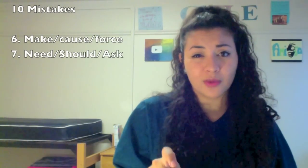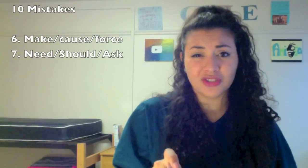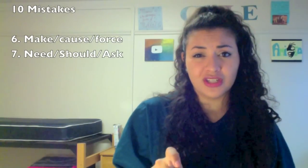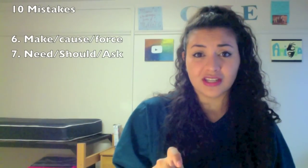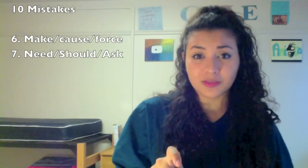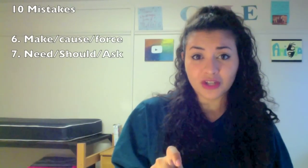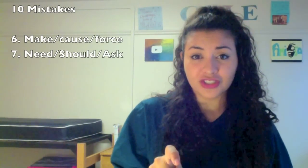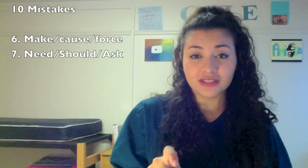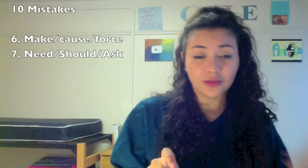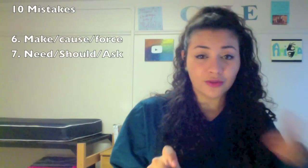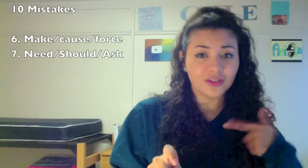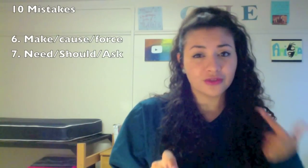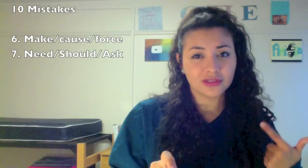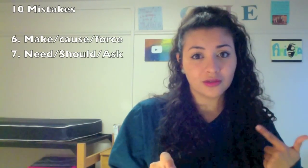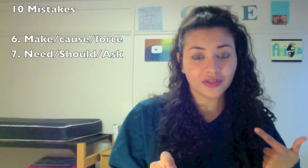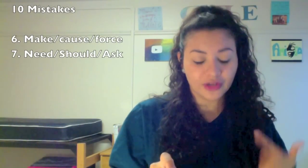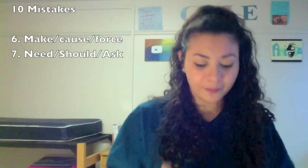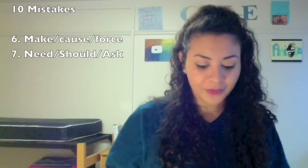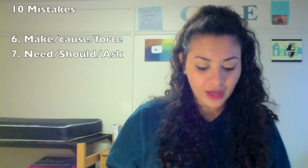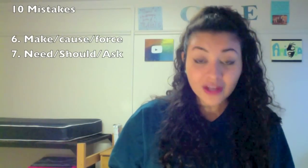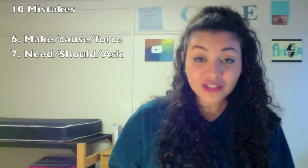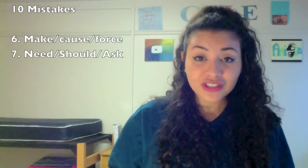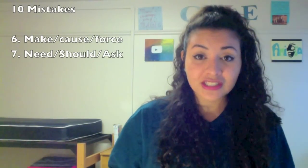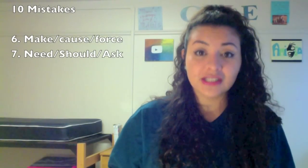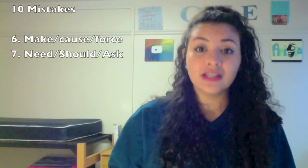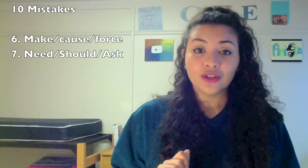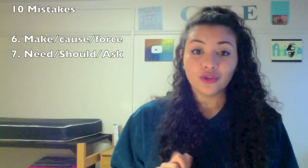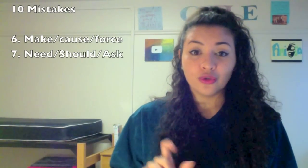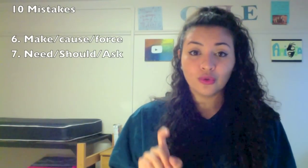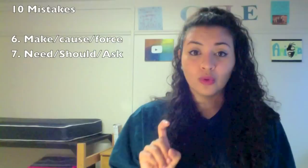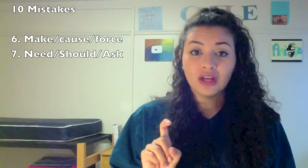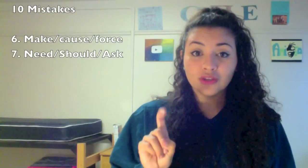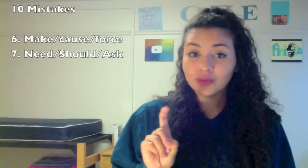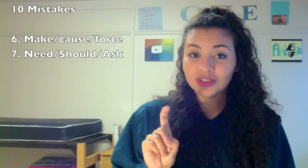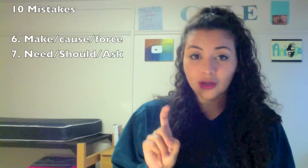kinda question-y expression. facials are a little different. Question, you dont start